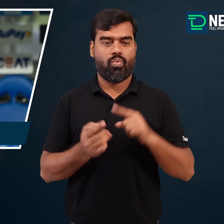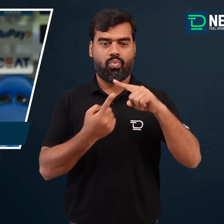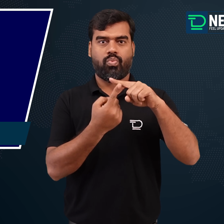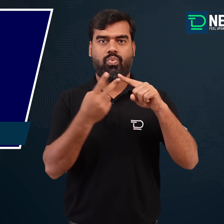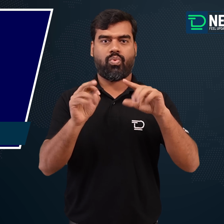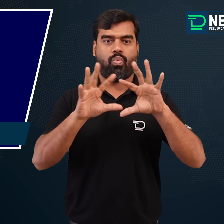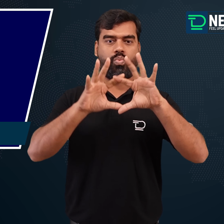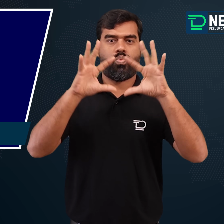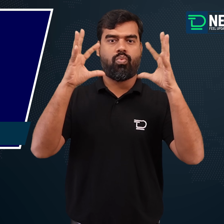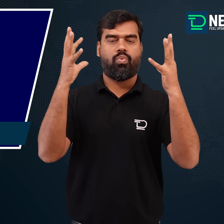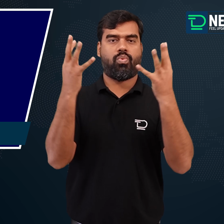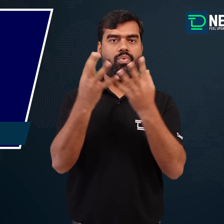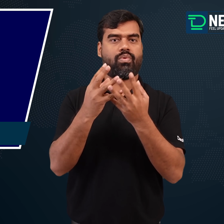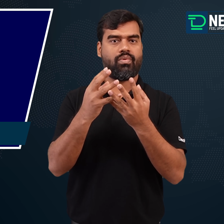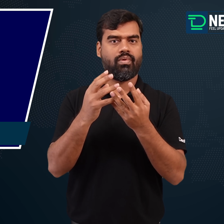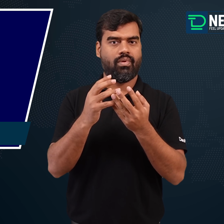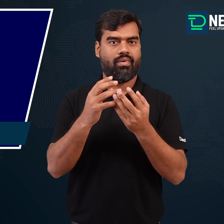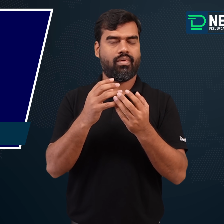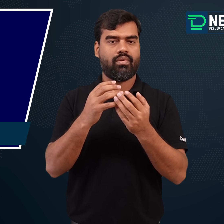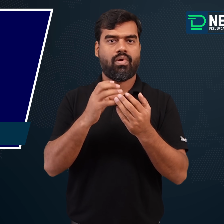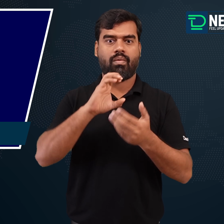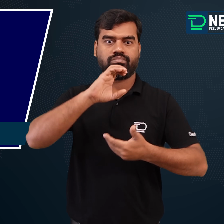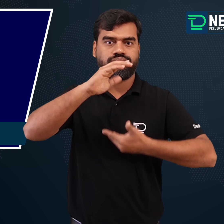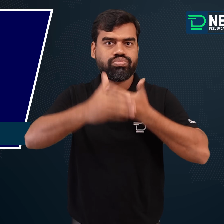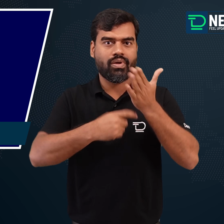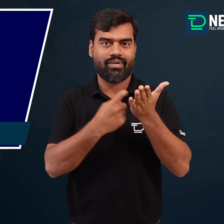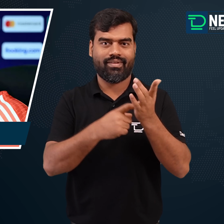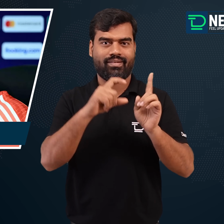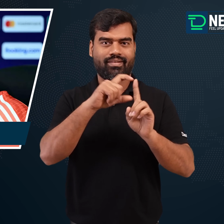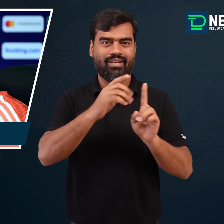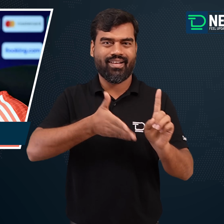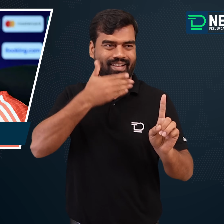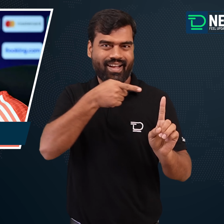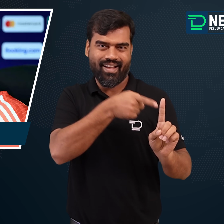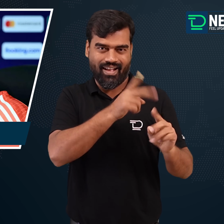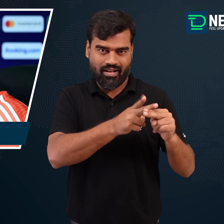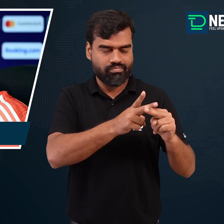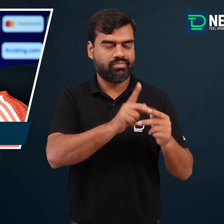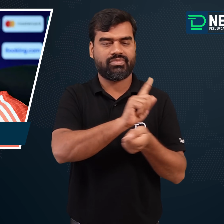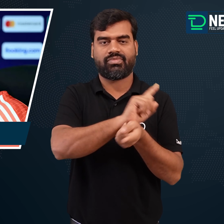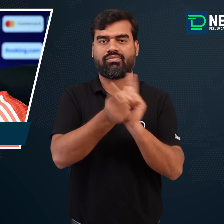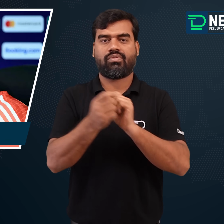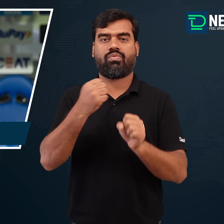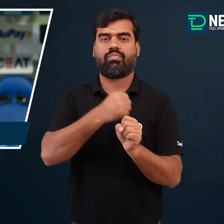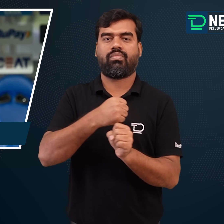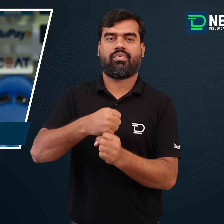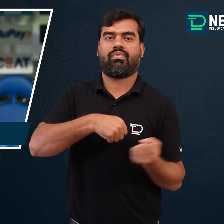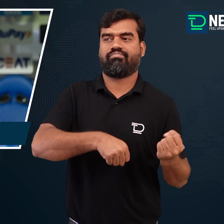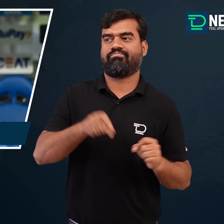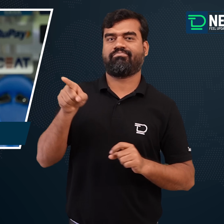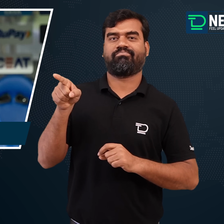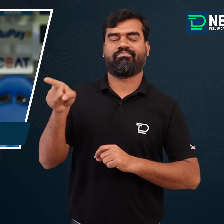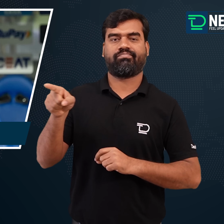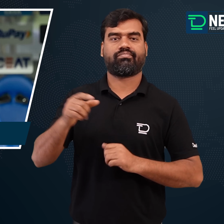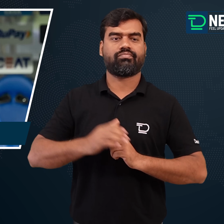The former India cricketer will replace Rahul Dravid whose tenure came to an end after the T20 World Cup 2024.